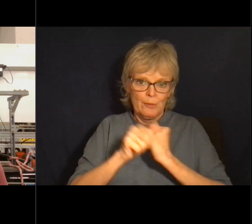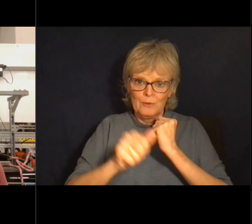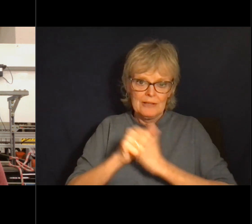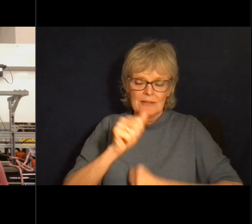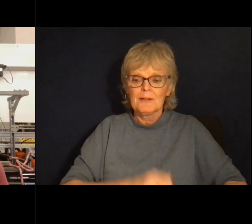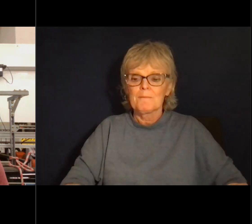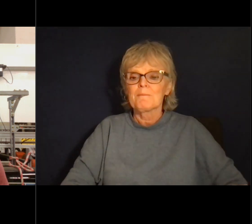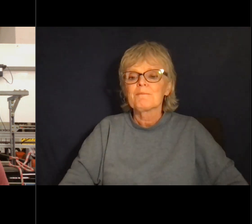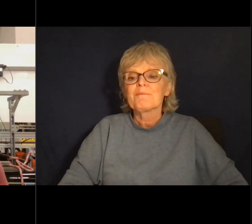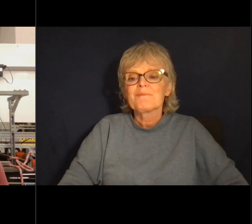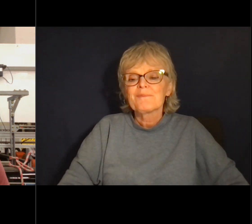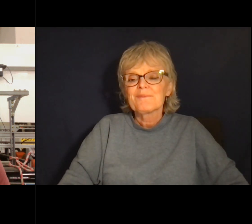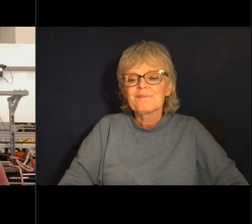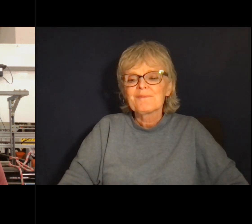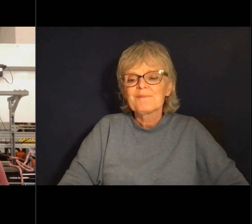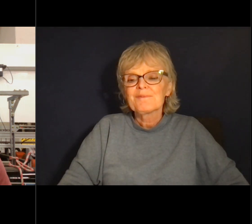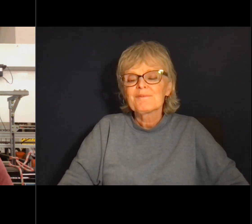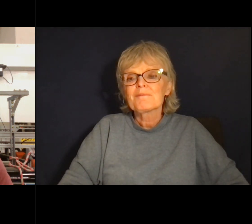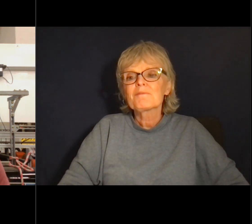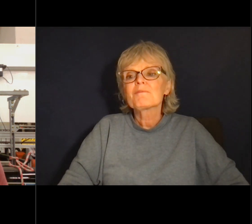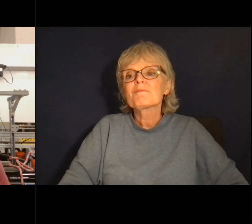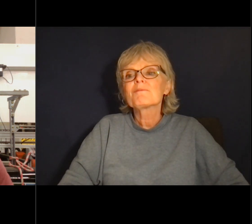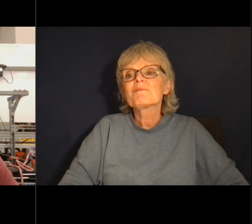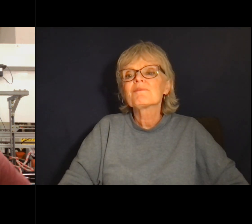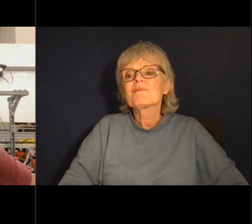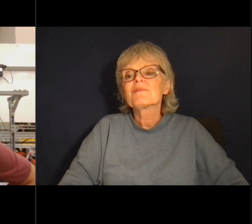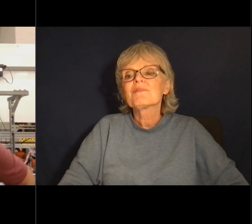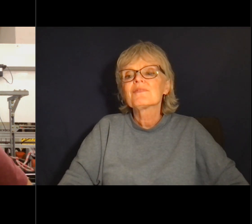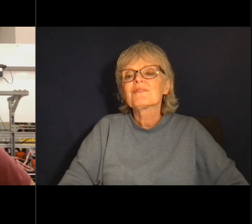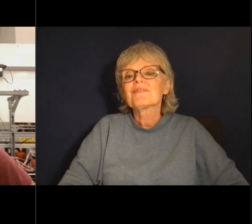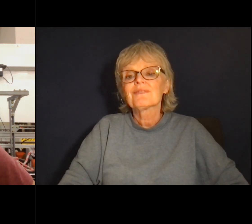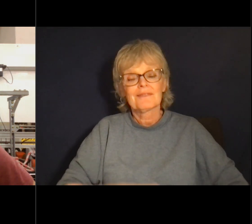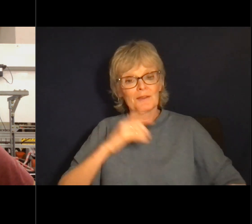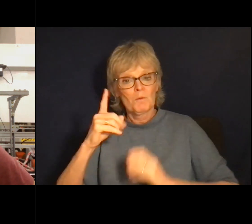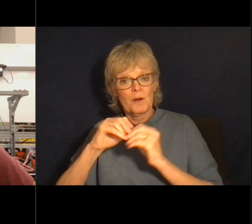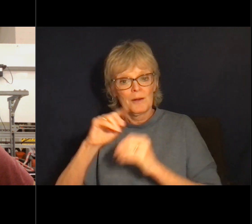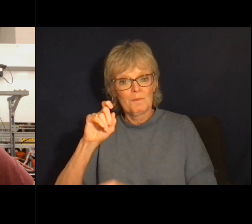[Katherine] Fantastic. Well, let's see. We've got maybe one more question. Let's see.